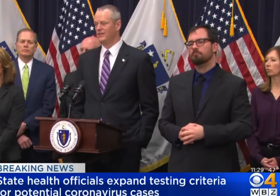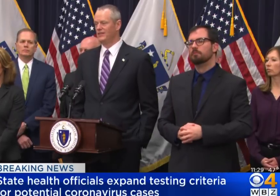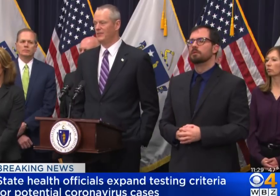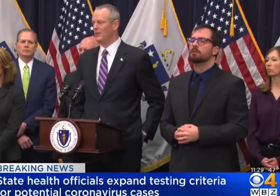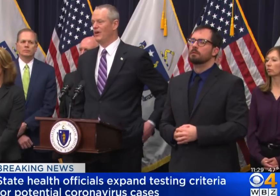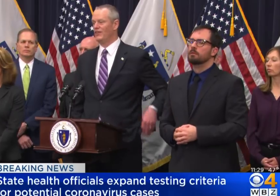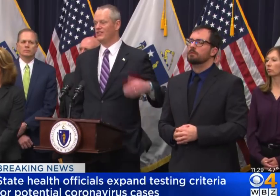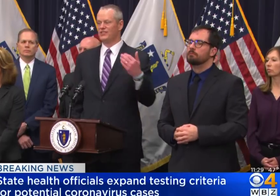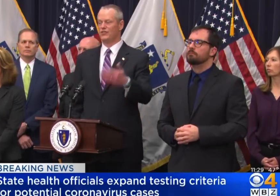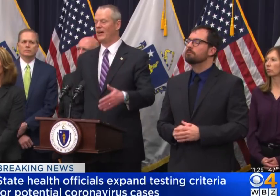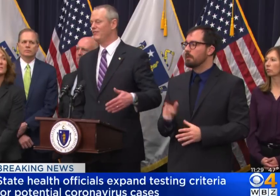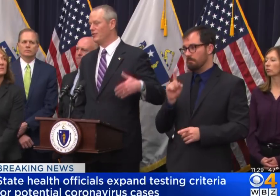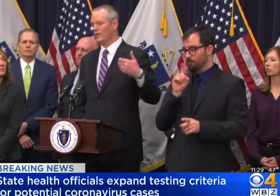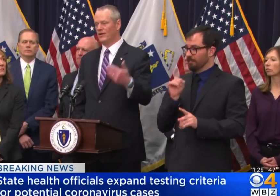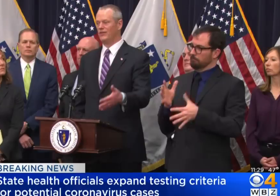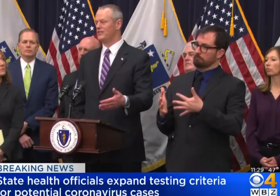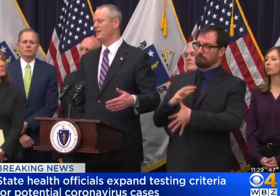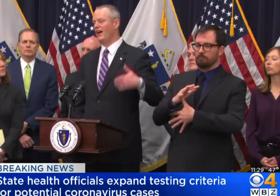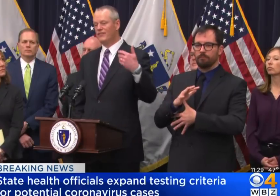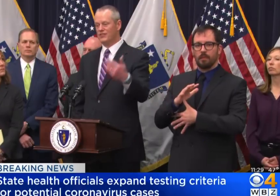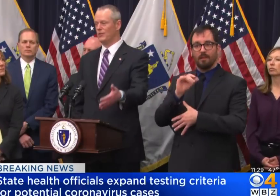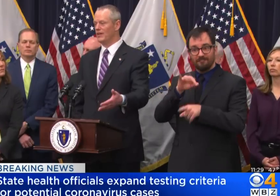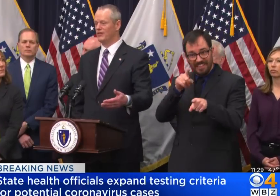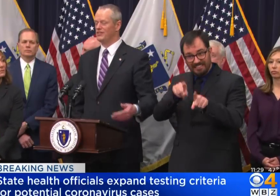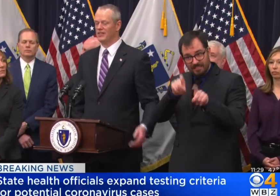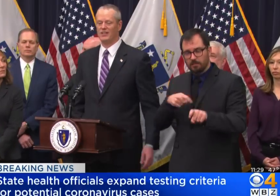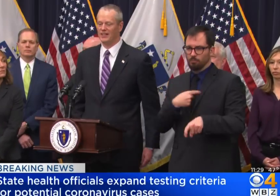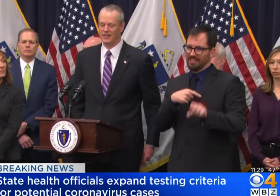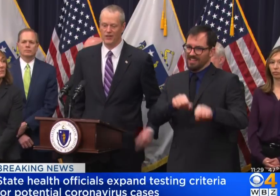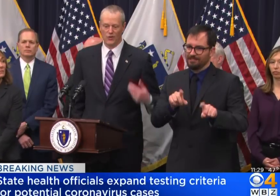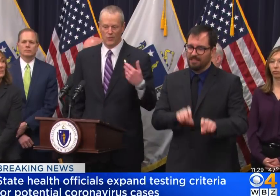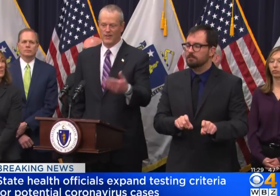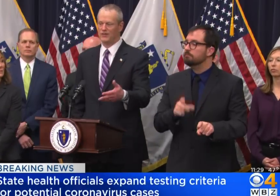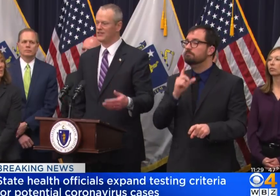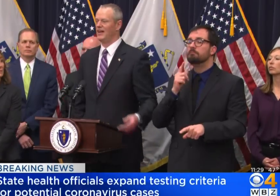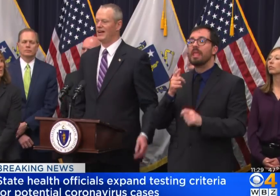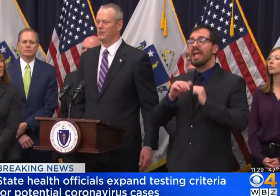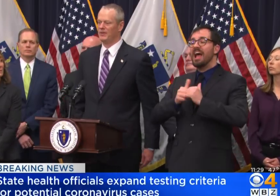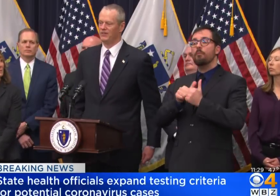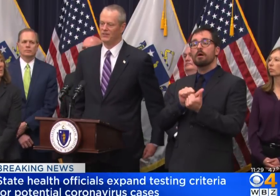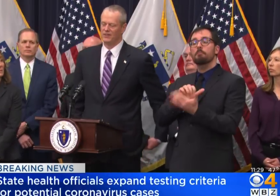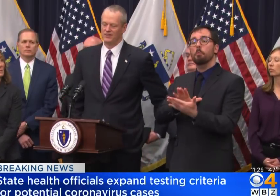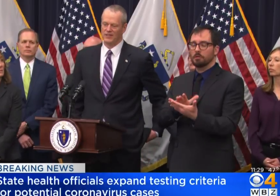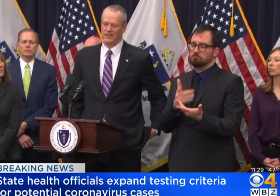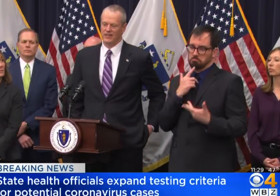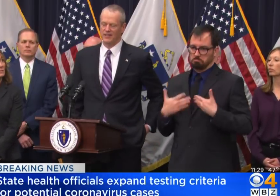IT IS CERTAINLY SOMETHING WE'LL BRING INTO THE PROCESS. WE WANT TO MAKE SURE WE HAVE THE ABILITY TO TEST PEOPLE WHO NEED TO BE TESTED.